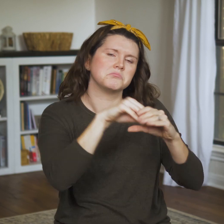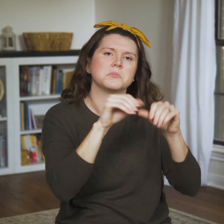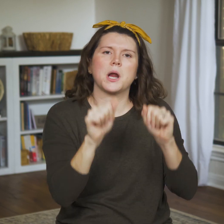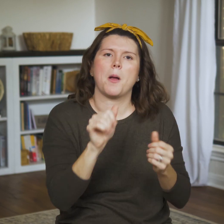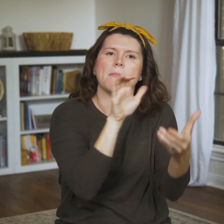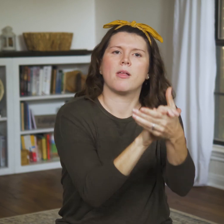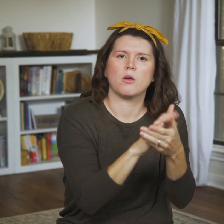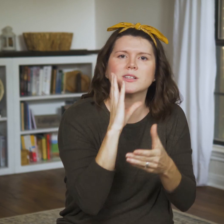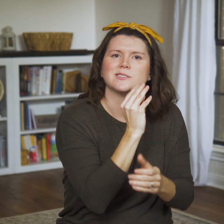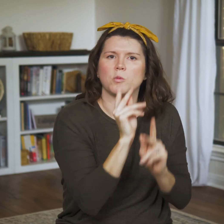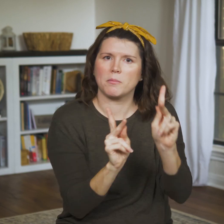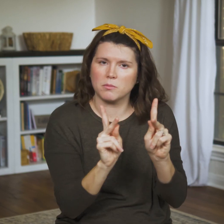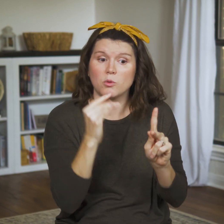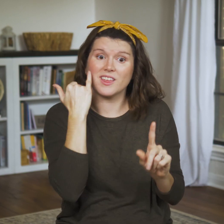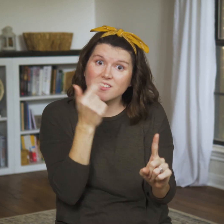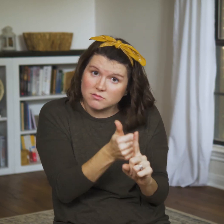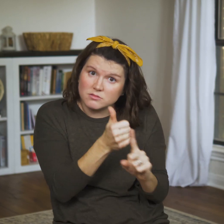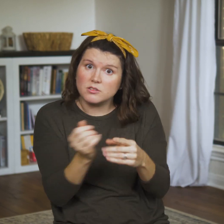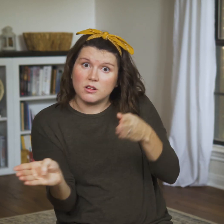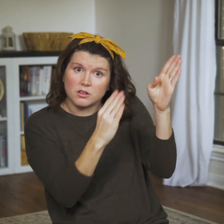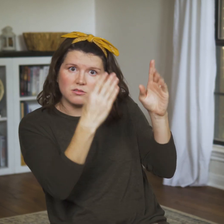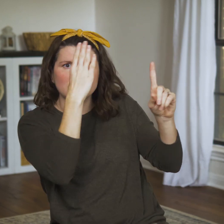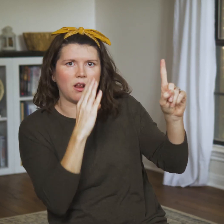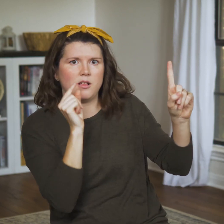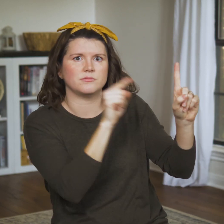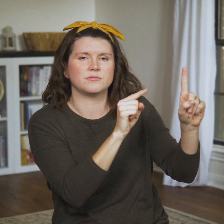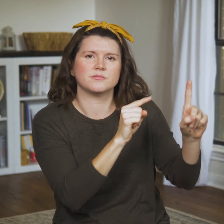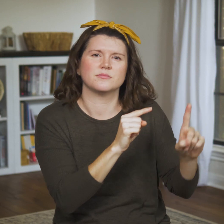civilians, priests, and His portion.